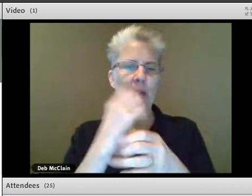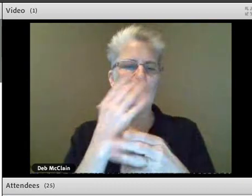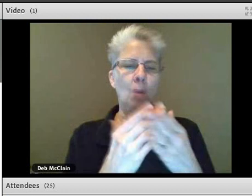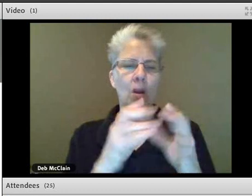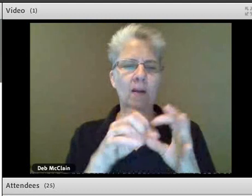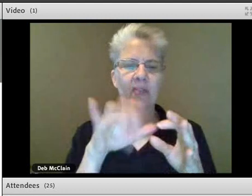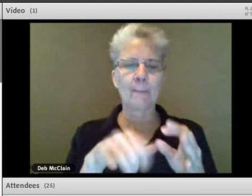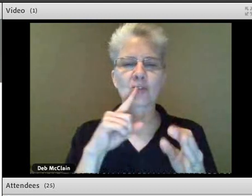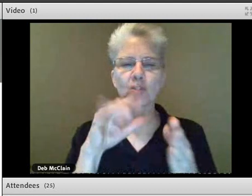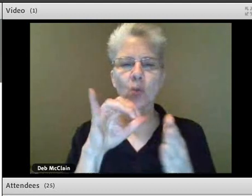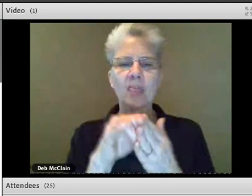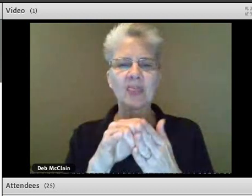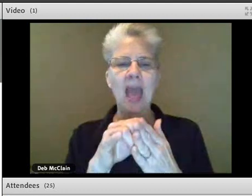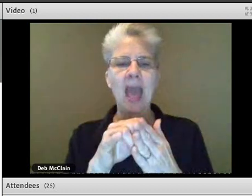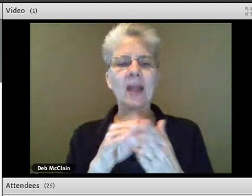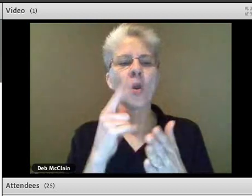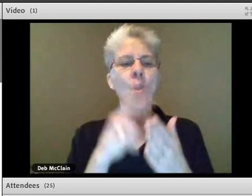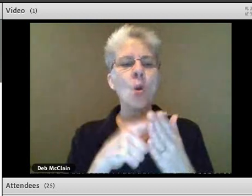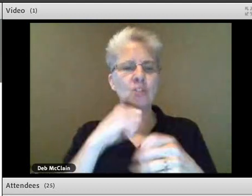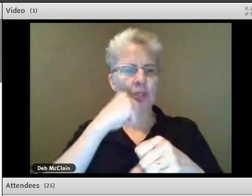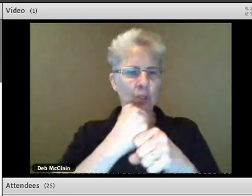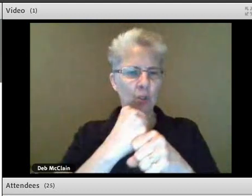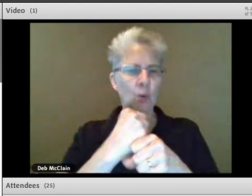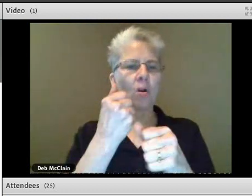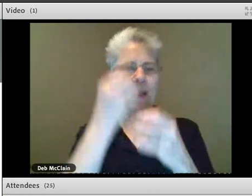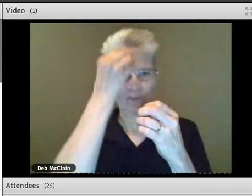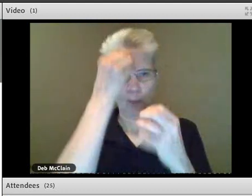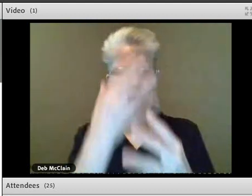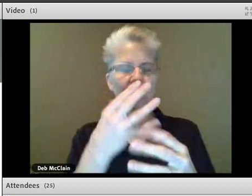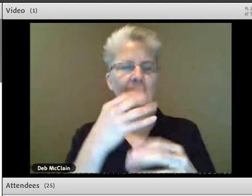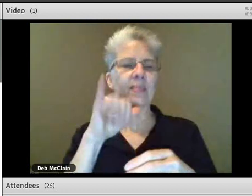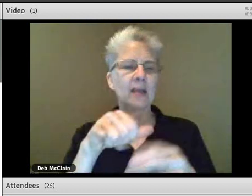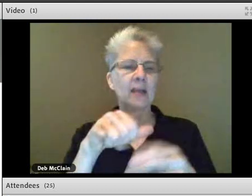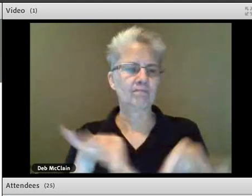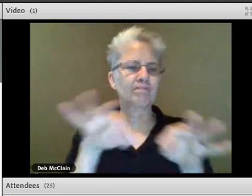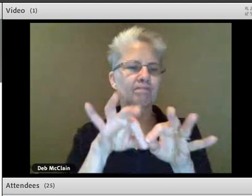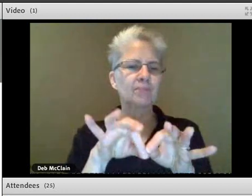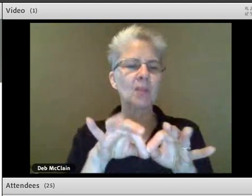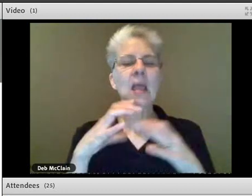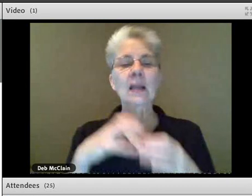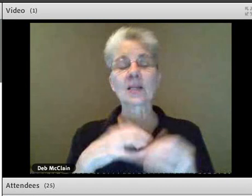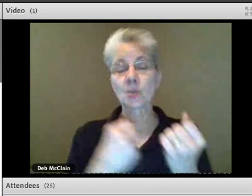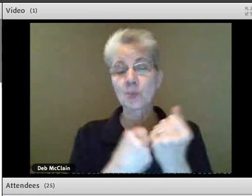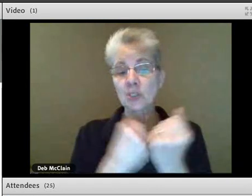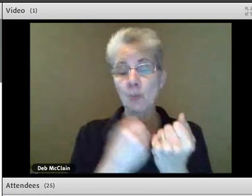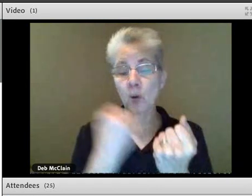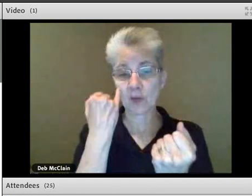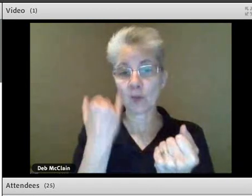making sure that the content you put on there is secure. Customer support, if you build something in-house,